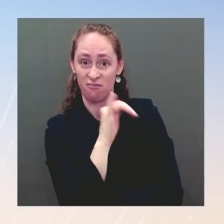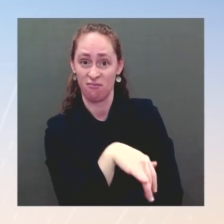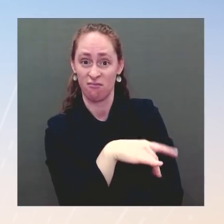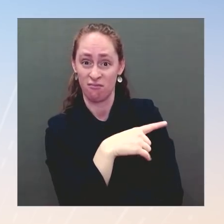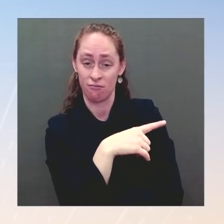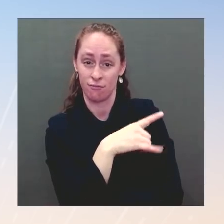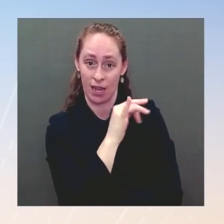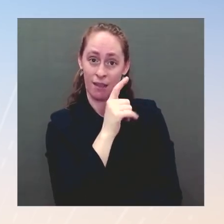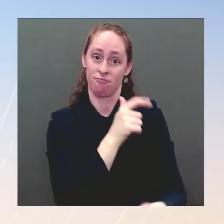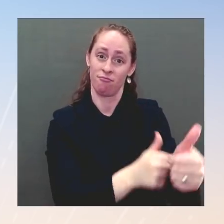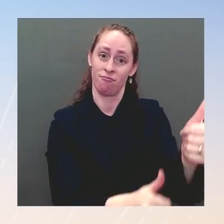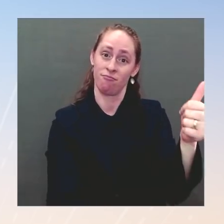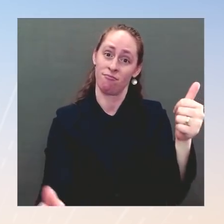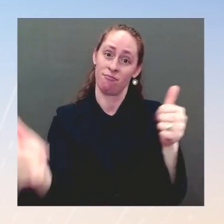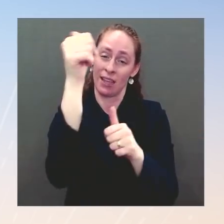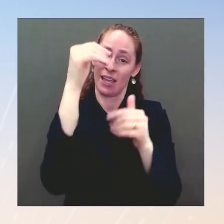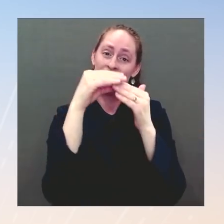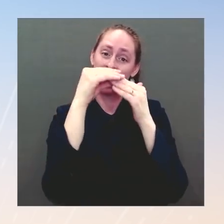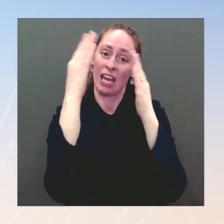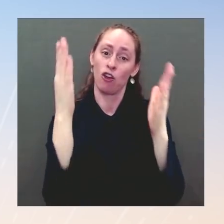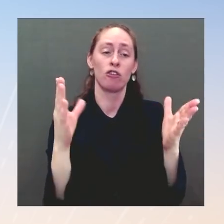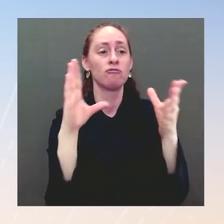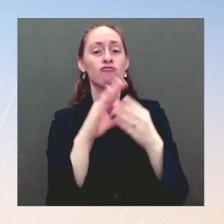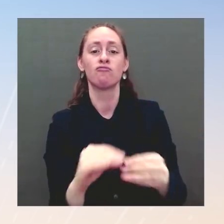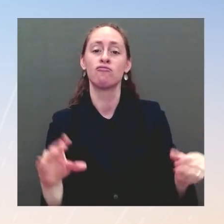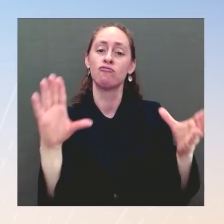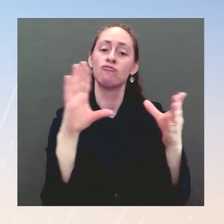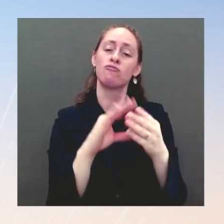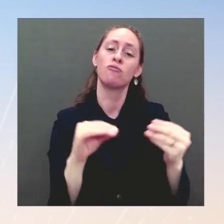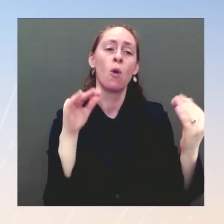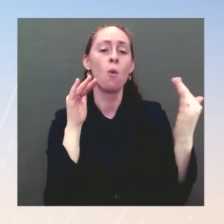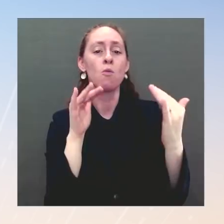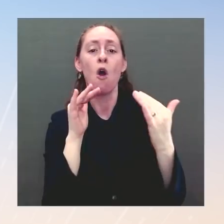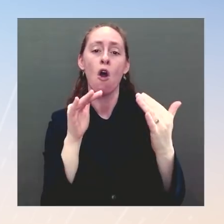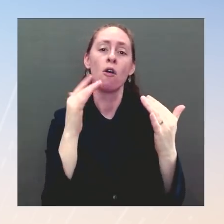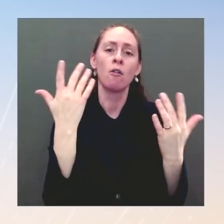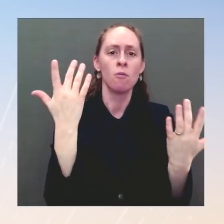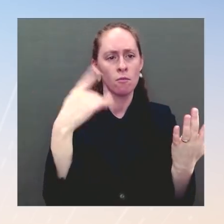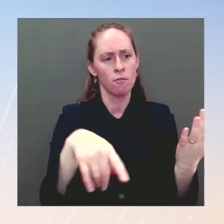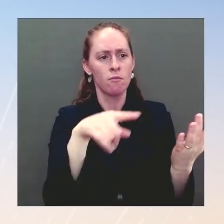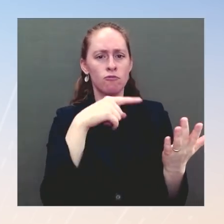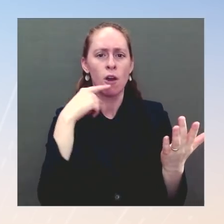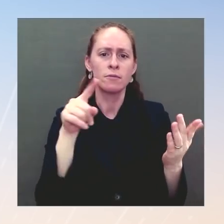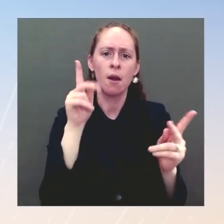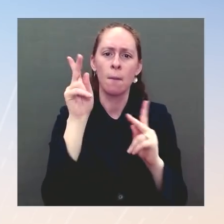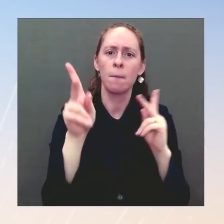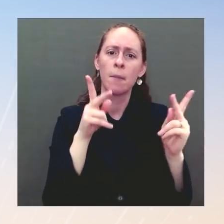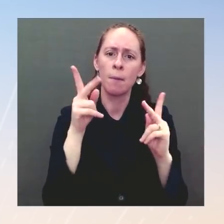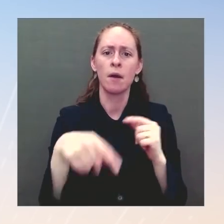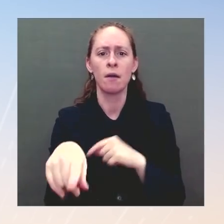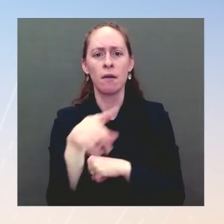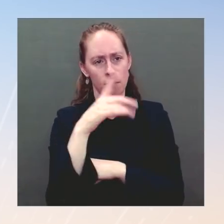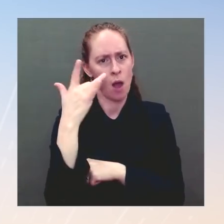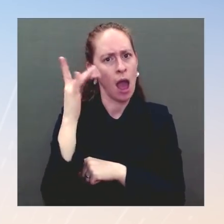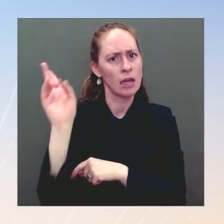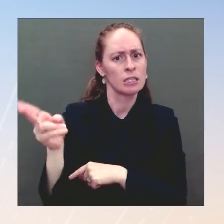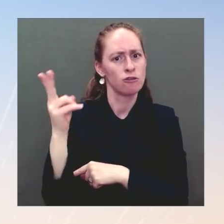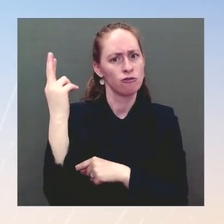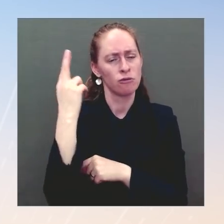And whether that's based on isolation or not, we'll leave that to others to assess. Go ahead. The Press: Thank you, Jen. So you've said many times today that you --